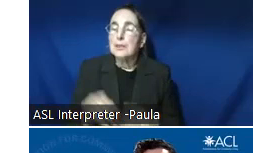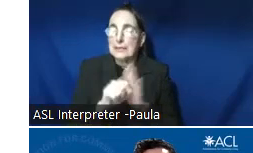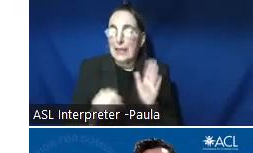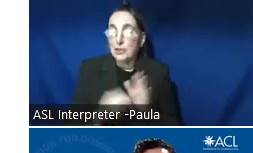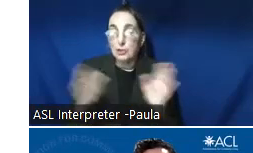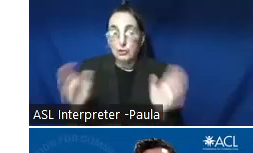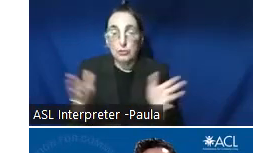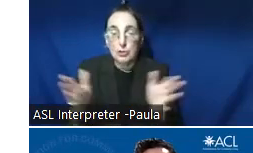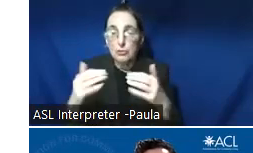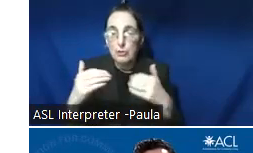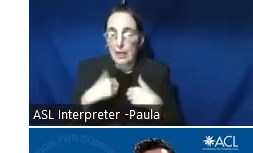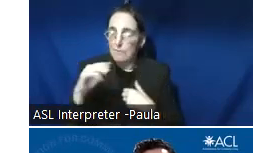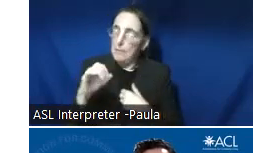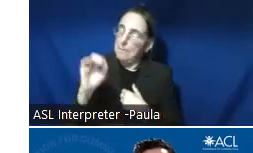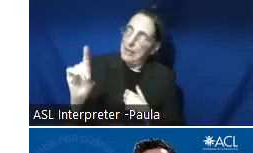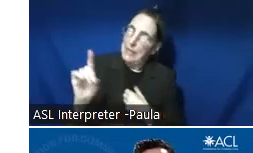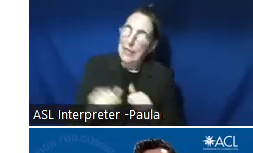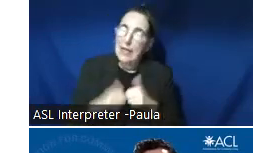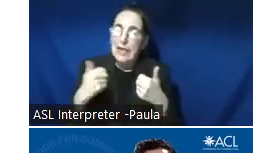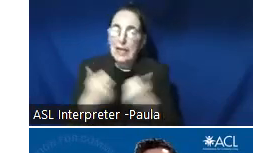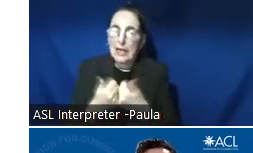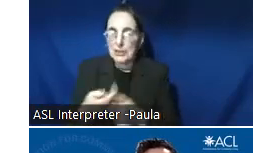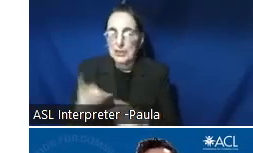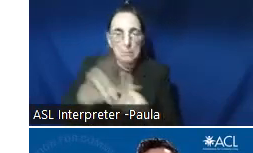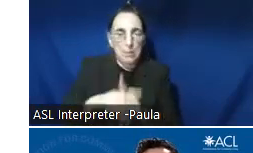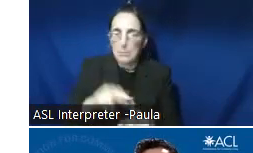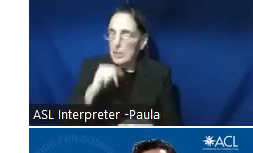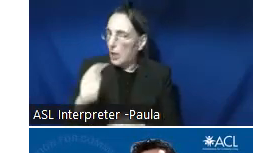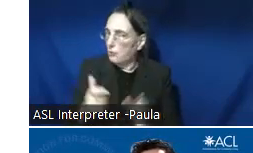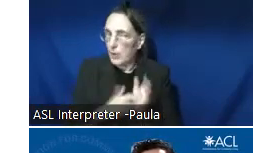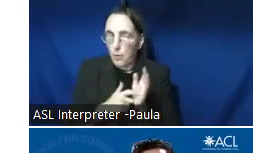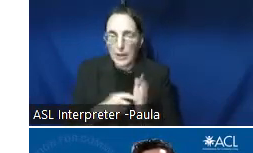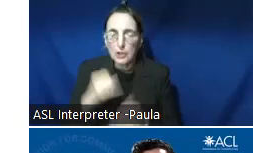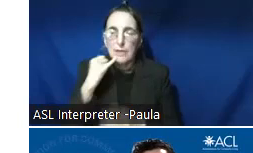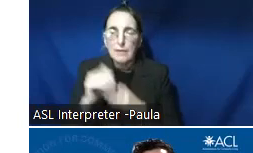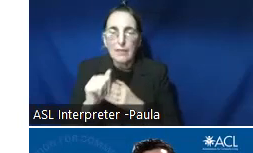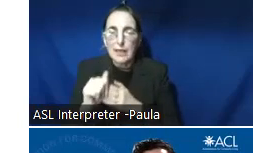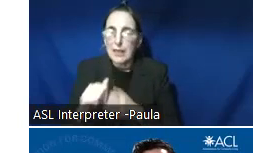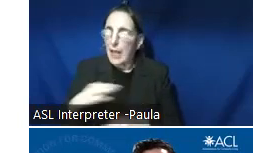agency apply as the lead applicant but it is not required. If the lead applicant is not the state Medicaid agency, the